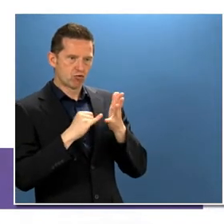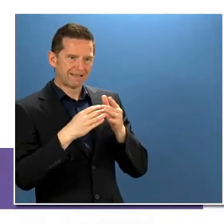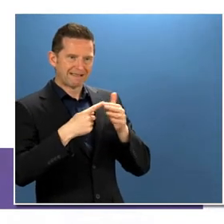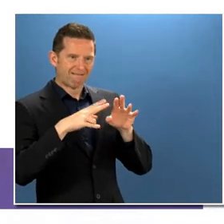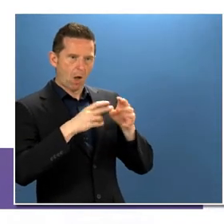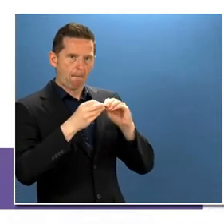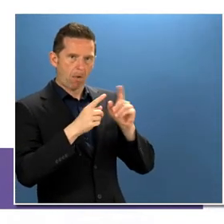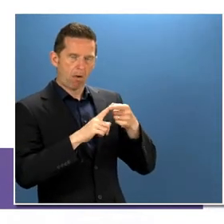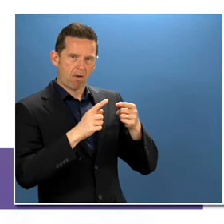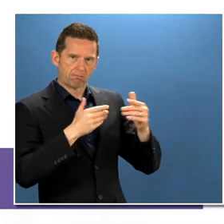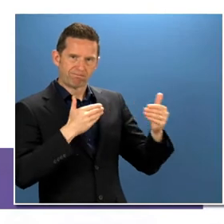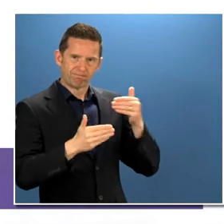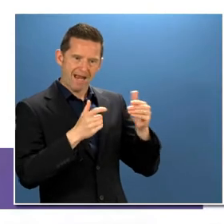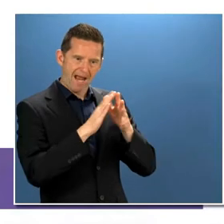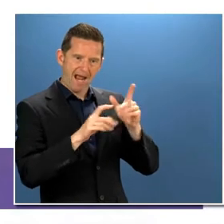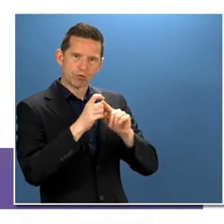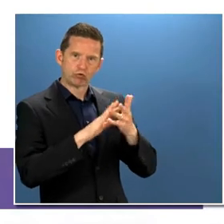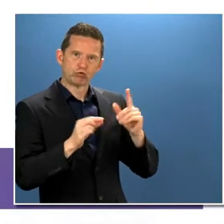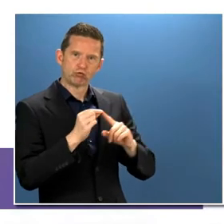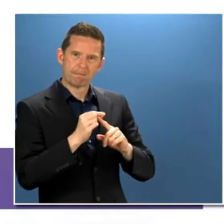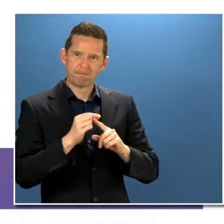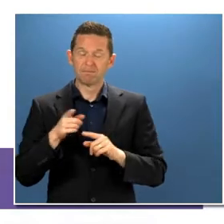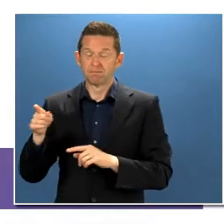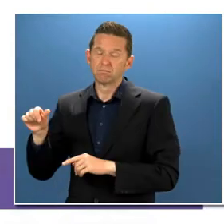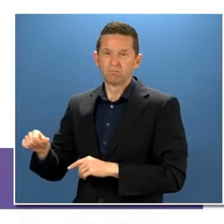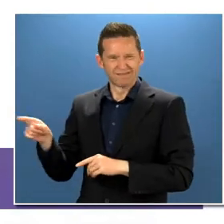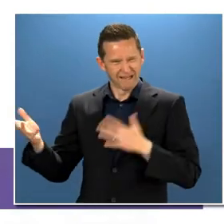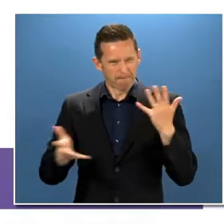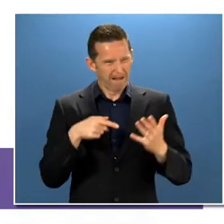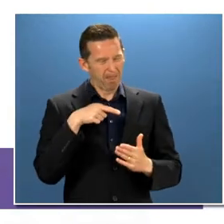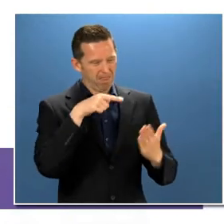That's not really a model encouraged adjustments to be made in a